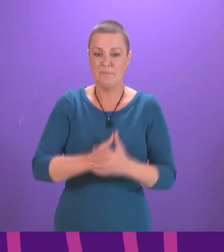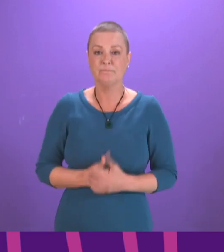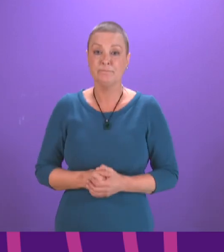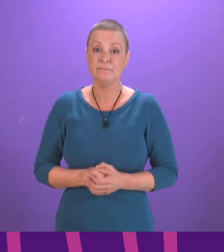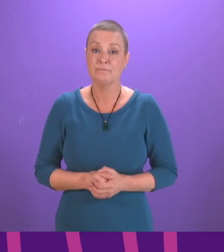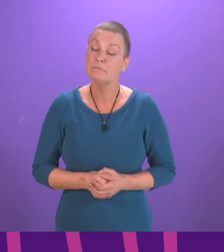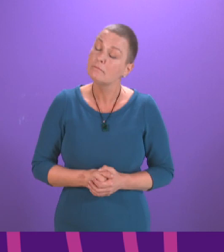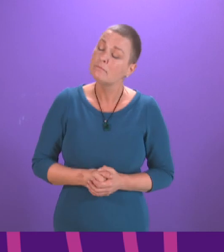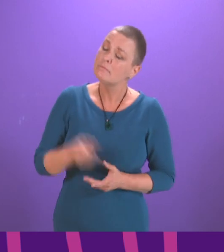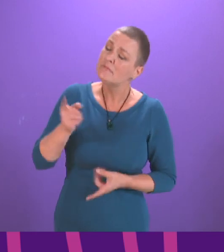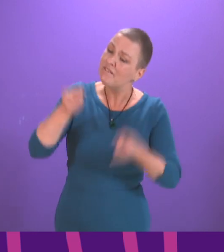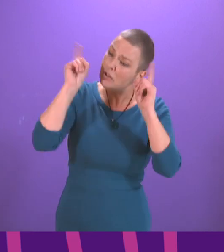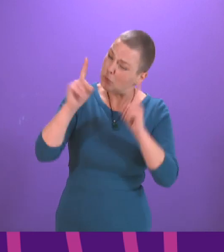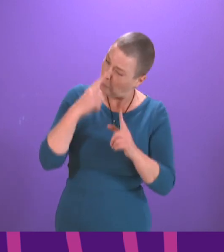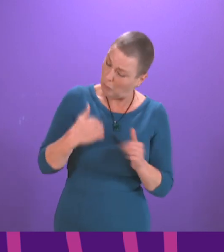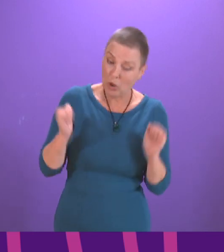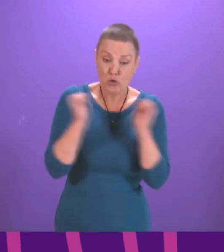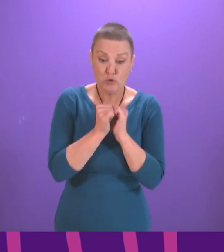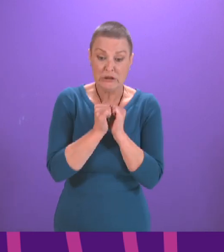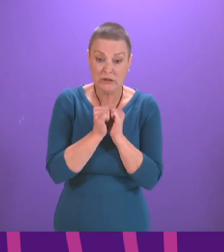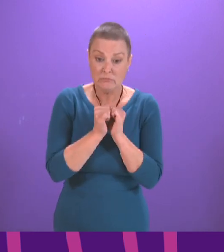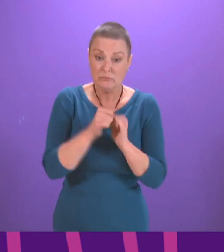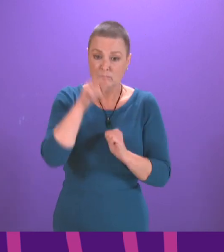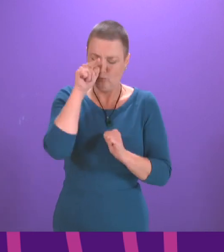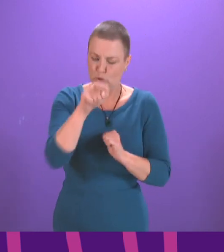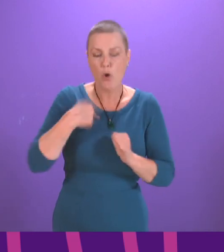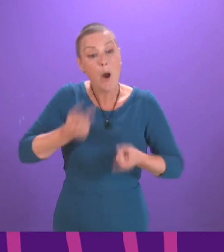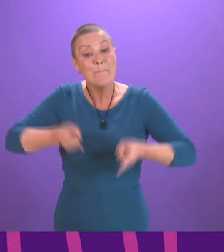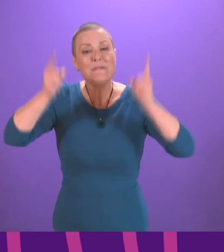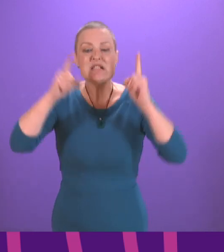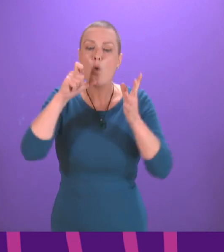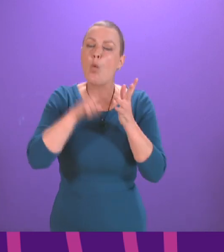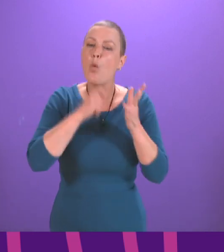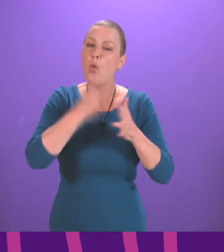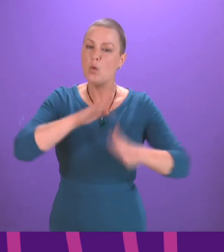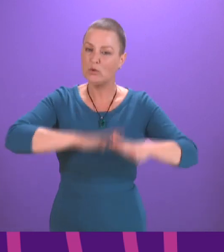Will the First Minister agree to expand the ministerial code investigation to include